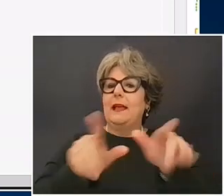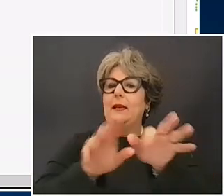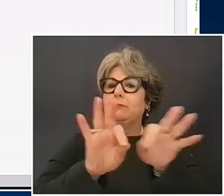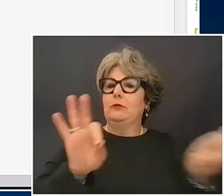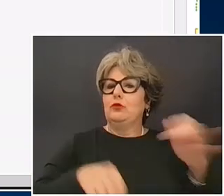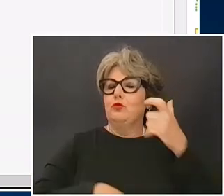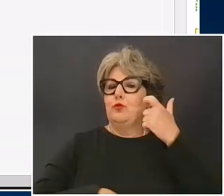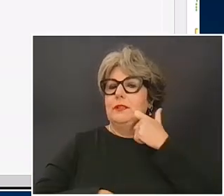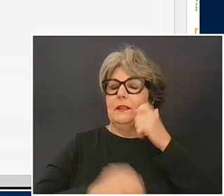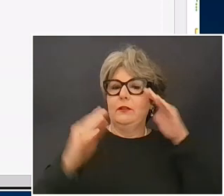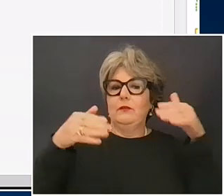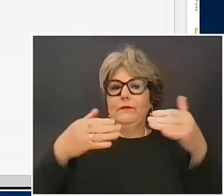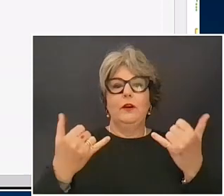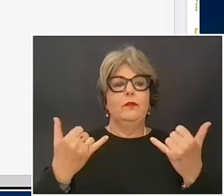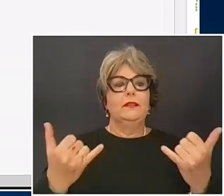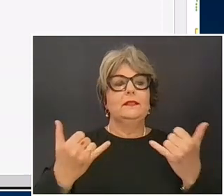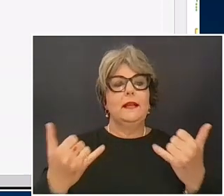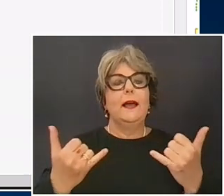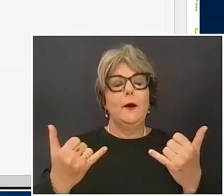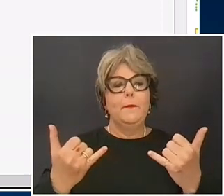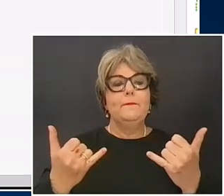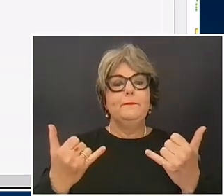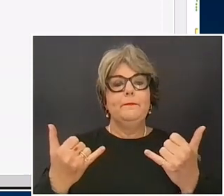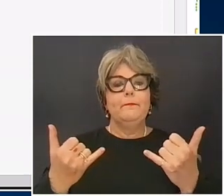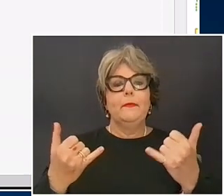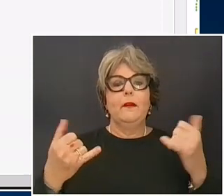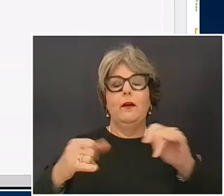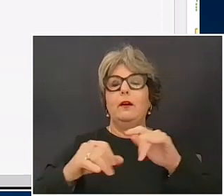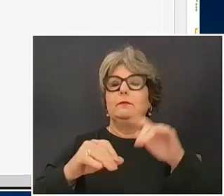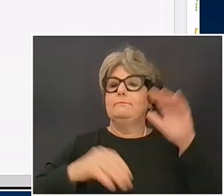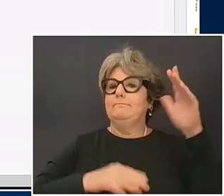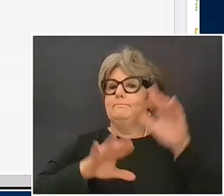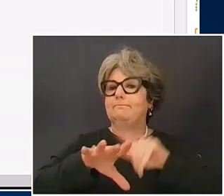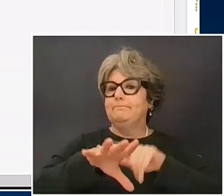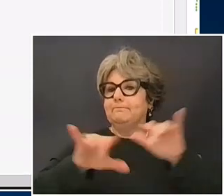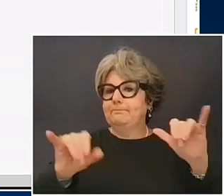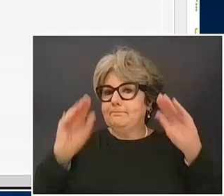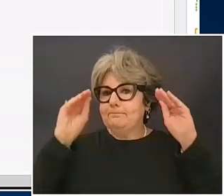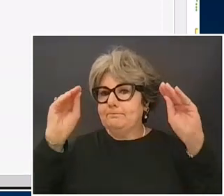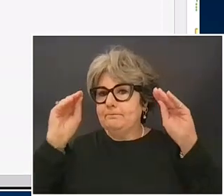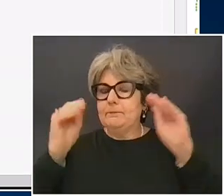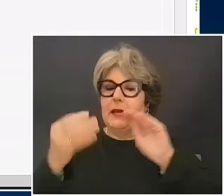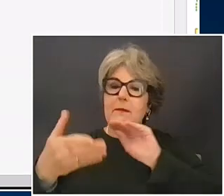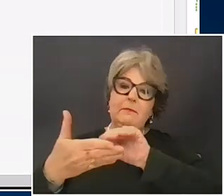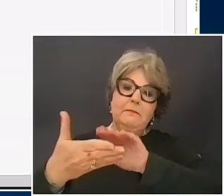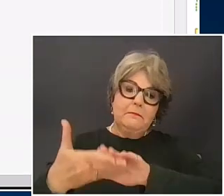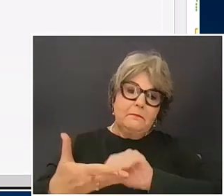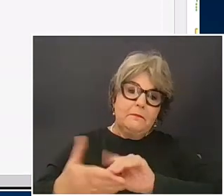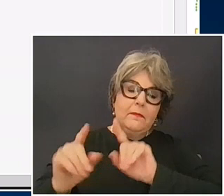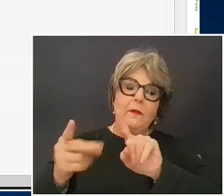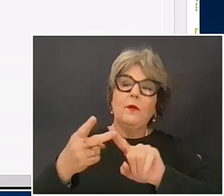focus on synchronous sessions where attendance might be taken or cases where